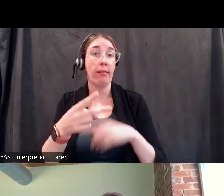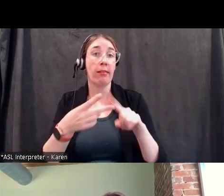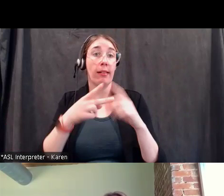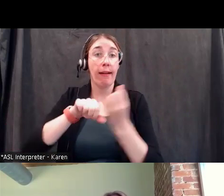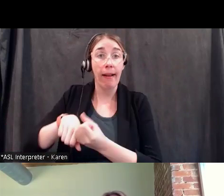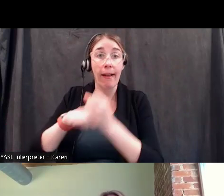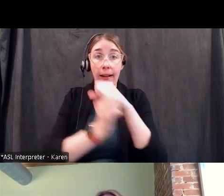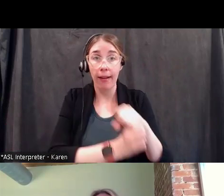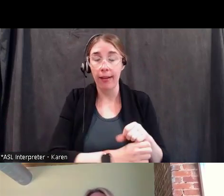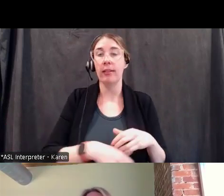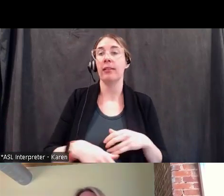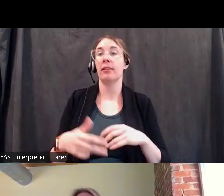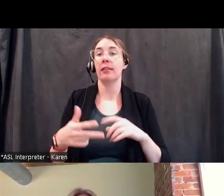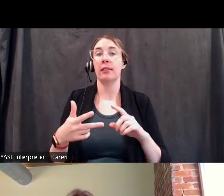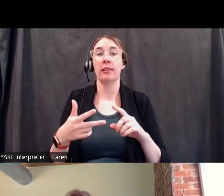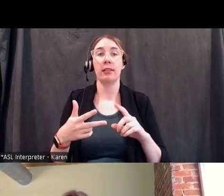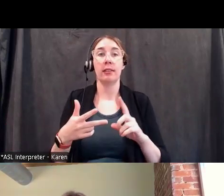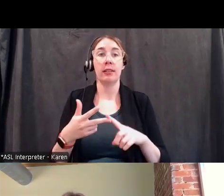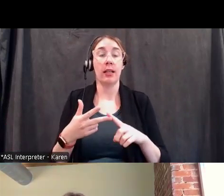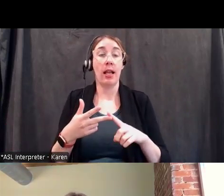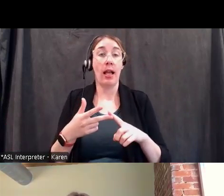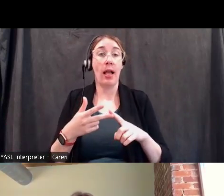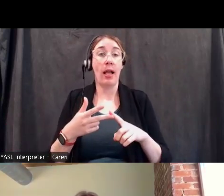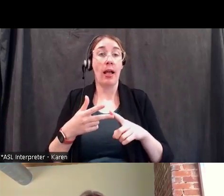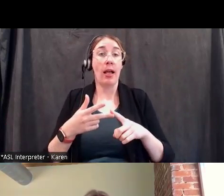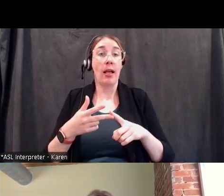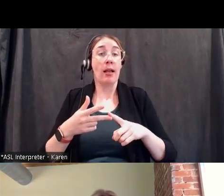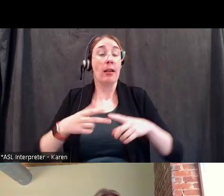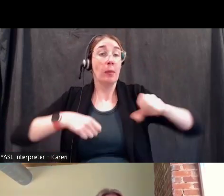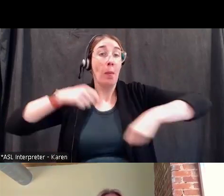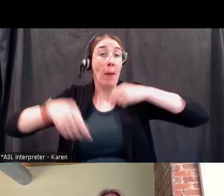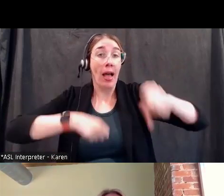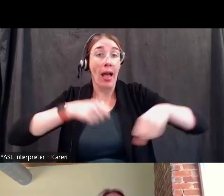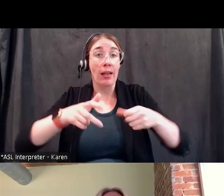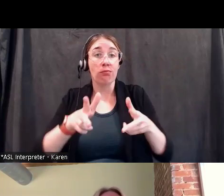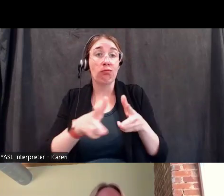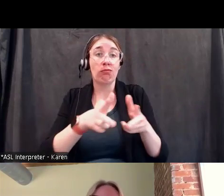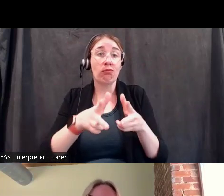they do a tandem bike ride through some really pretty trails, and so they're always looking for